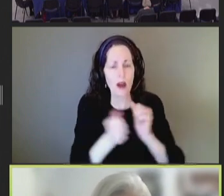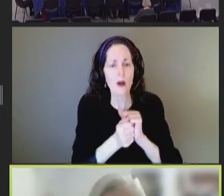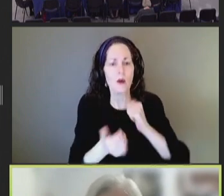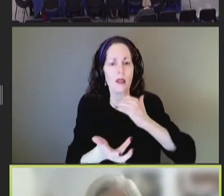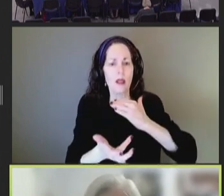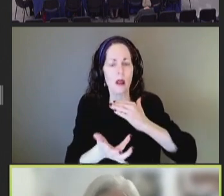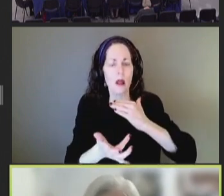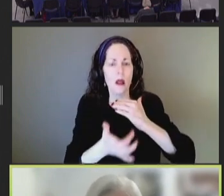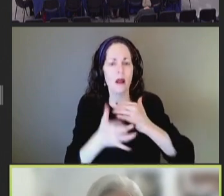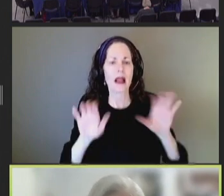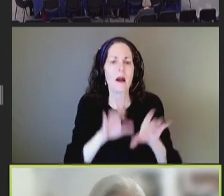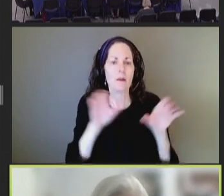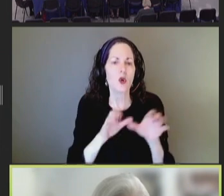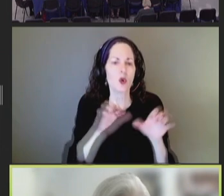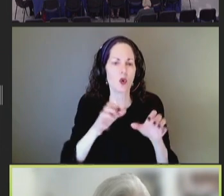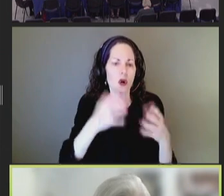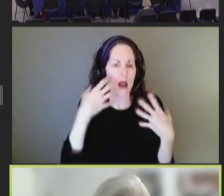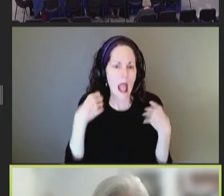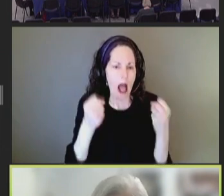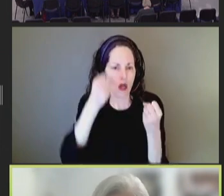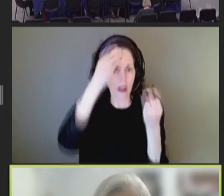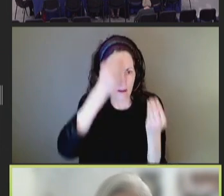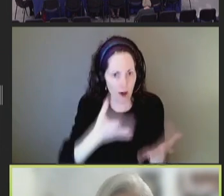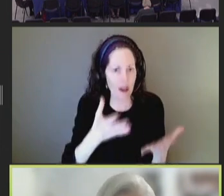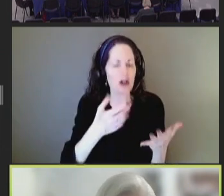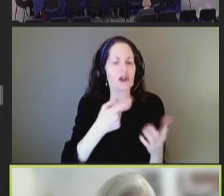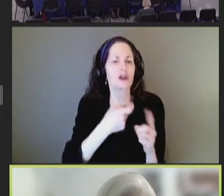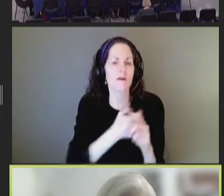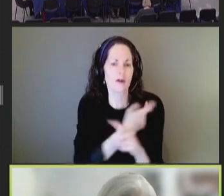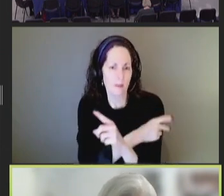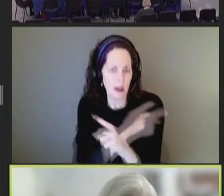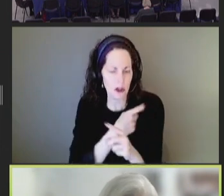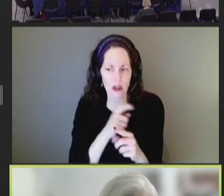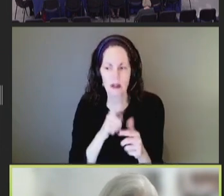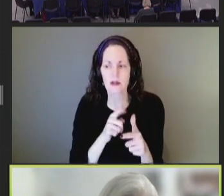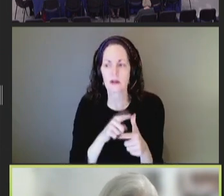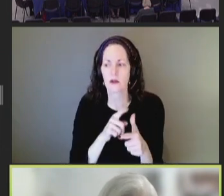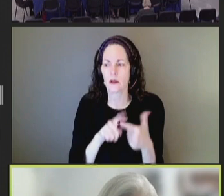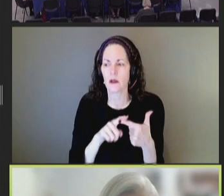and to receive and send data. Of course, data quality is really important. We've